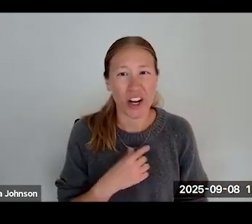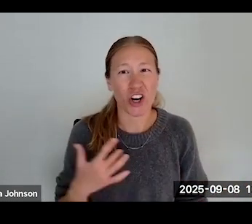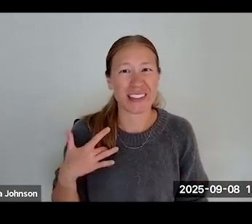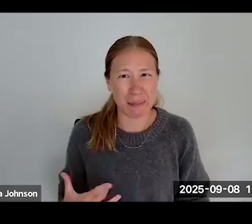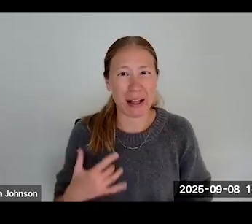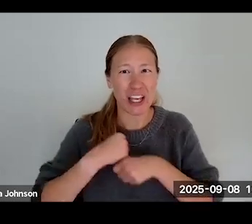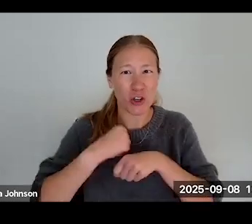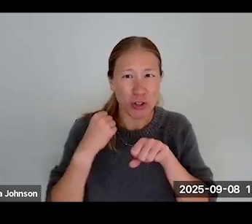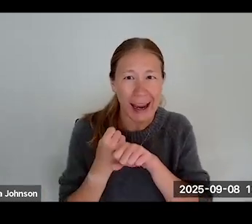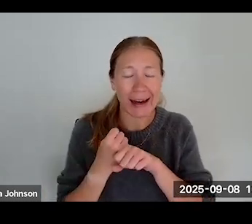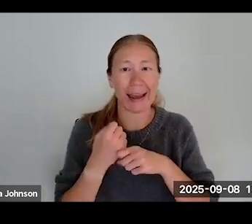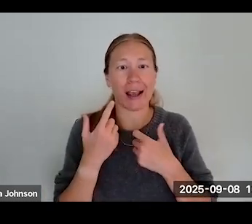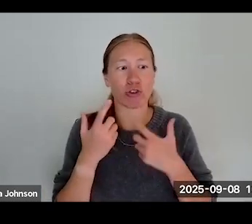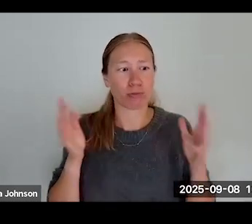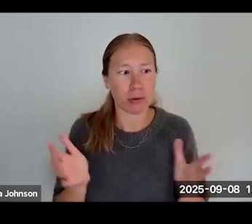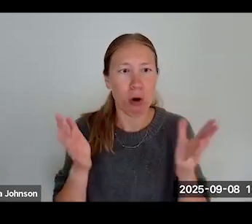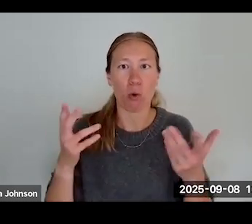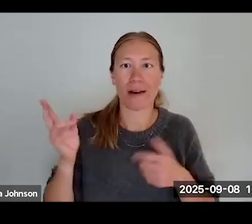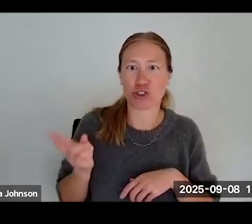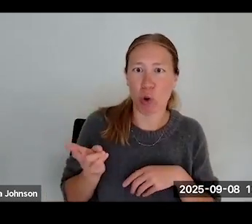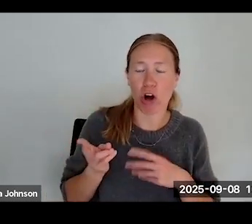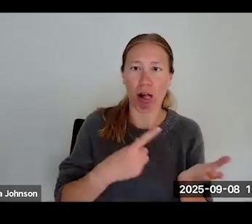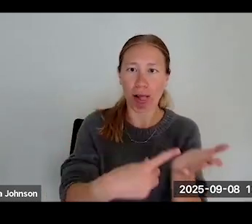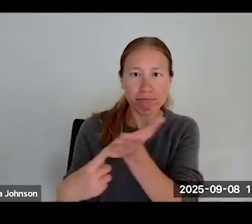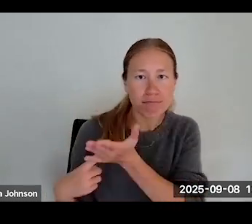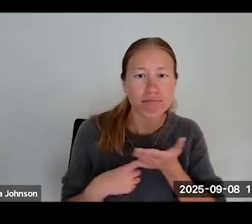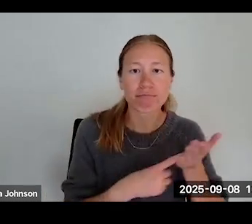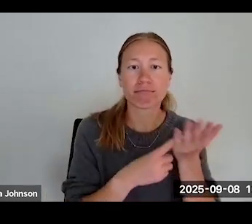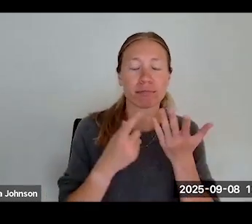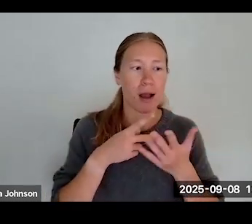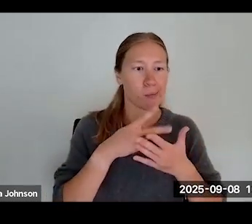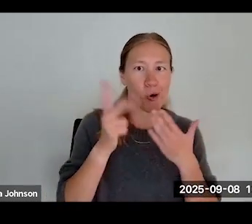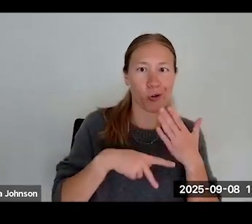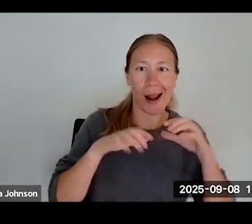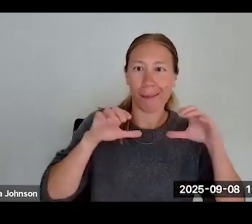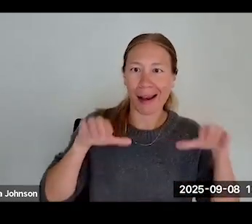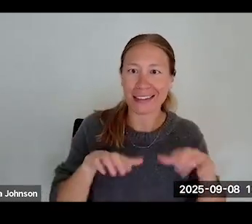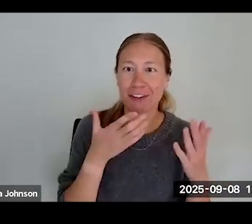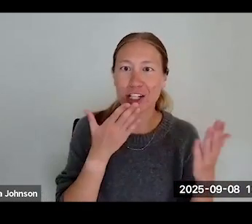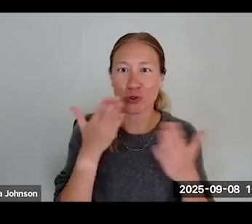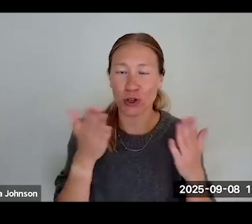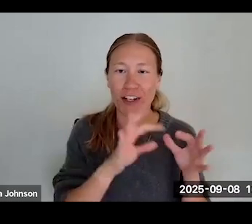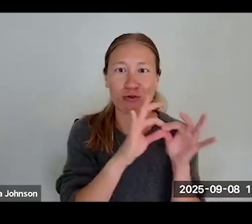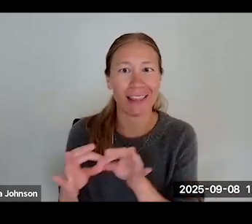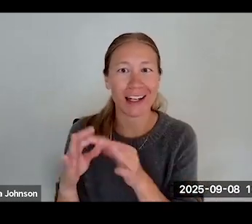to promote historical discourse as a program activity or service in connection with what's going on today.